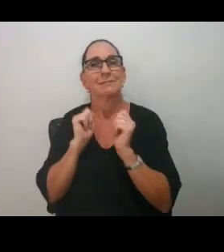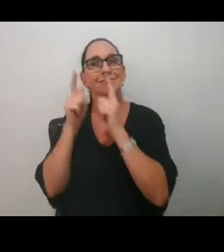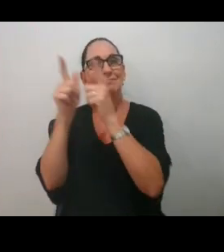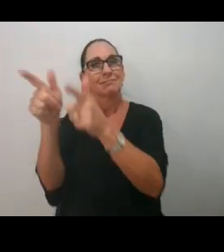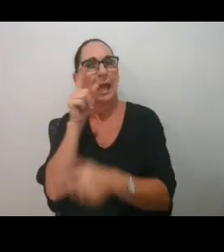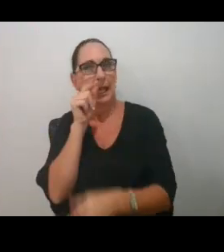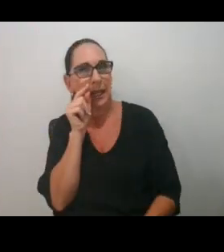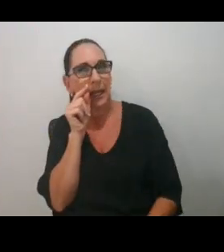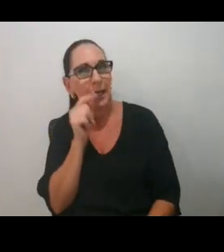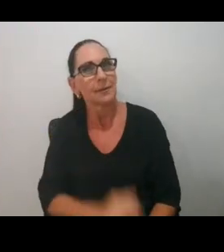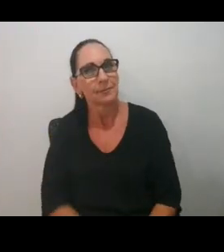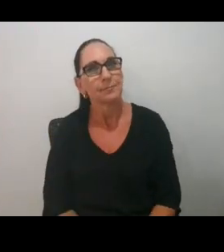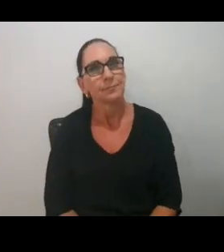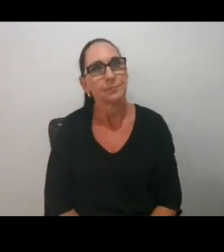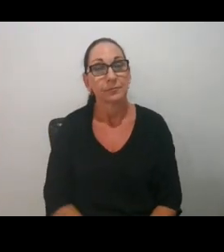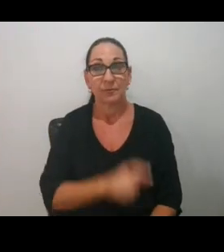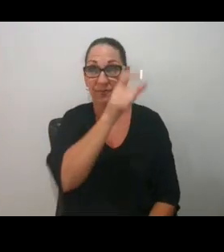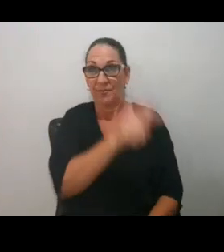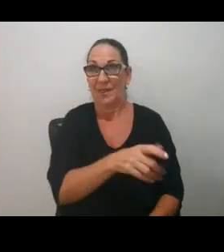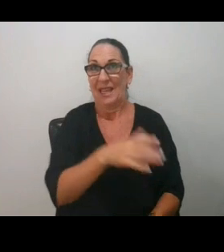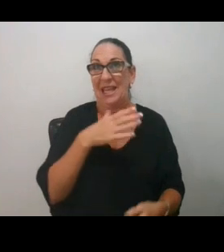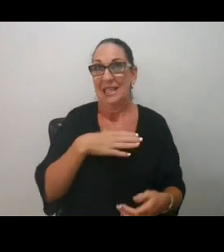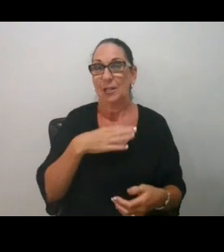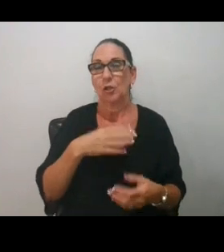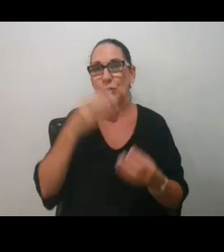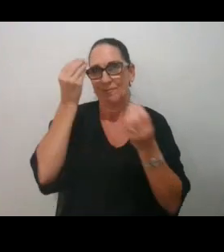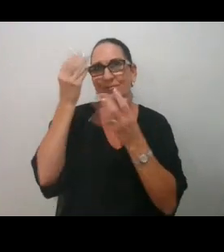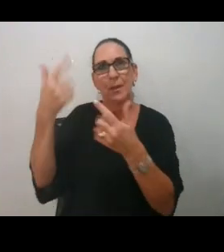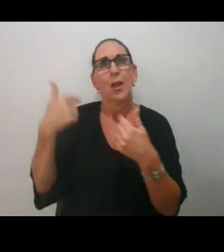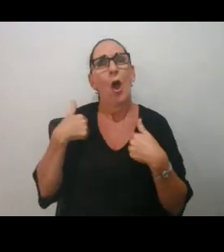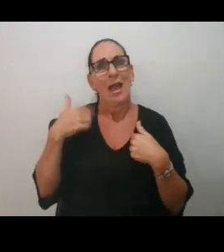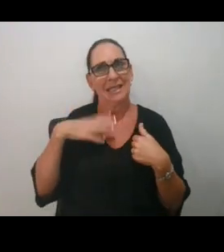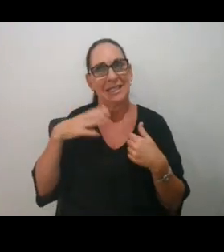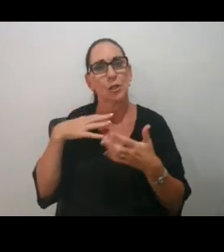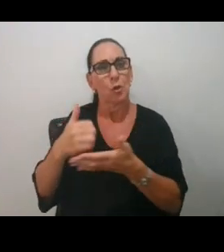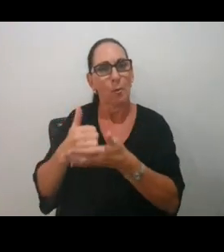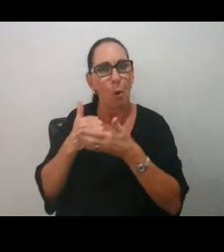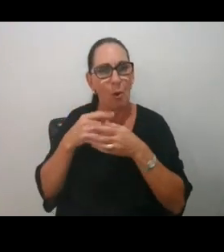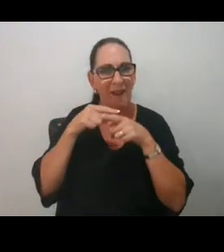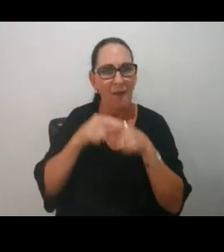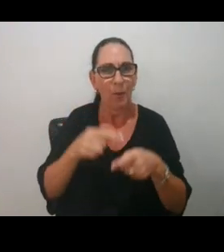the defendant needs to identify needing support um on any of these issues so drug and alcohol